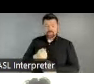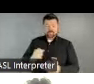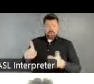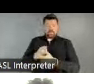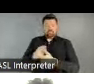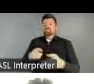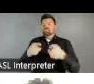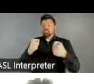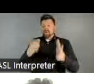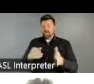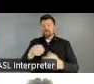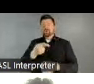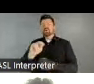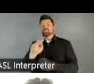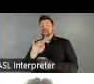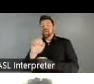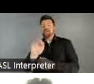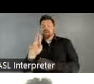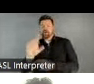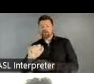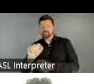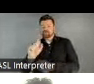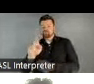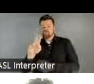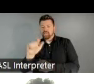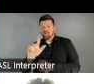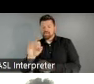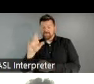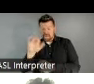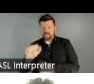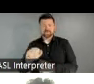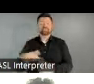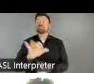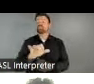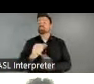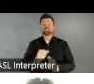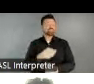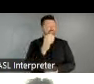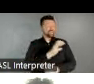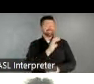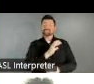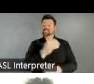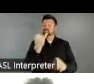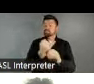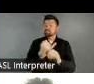We also have built upon existing NEA initiatives, such as the Citizens Institute on Rural Design.